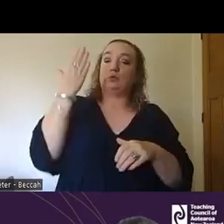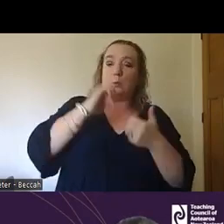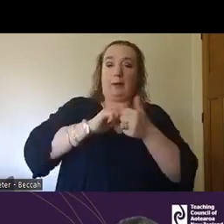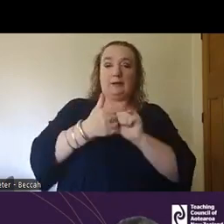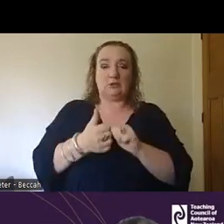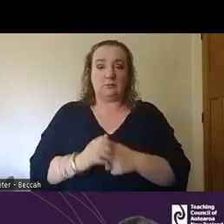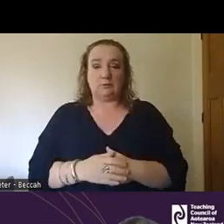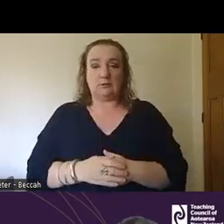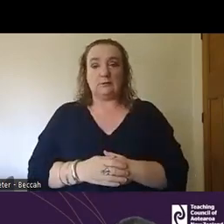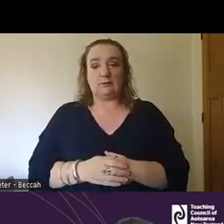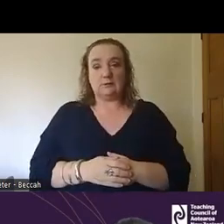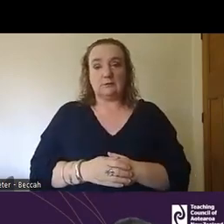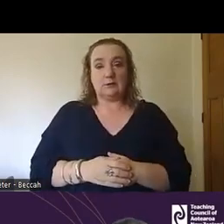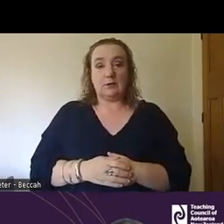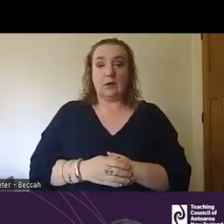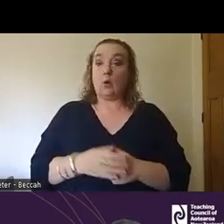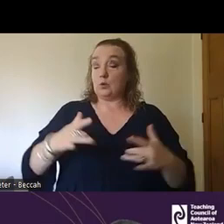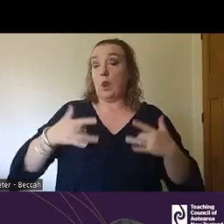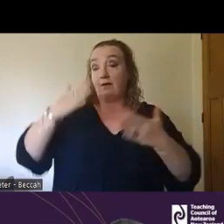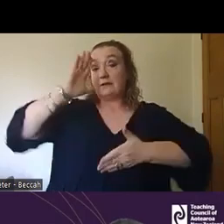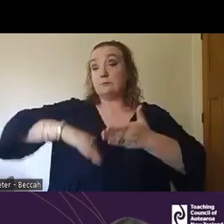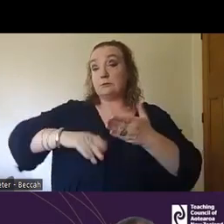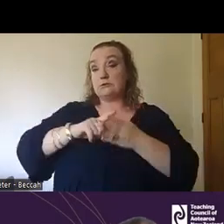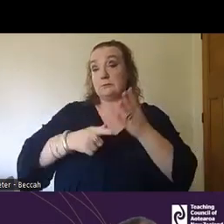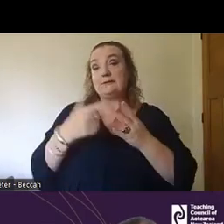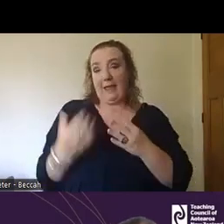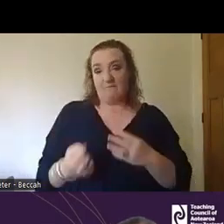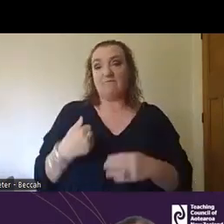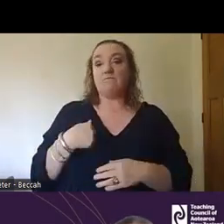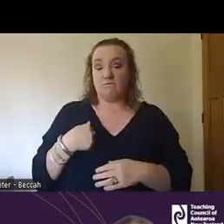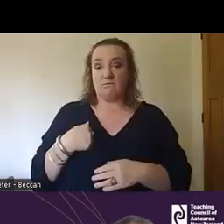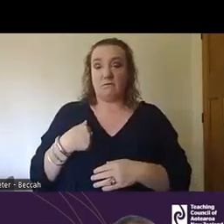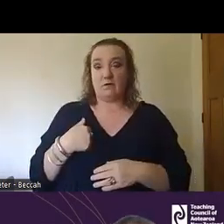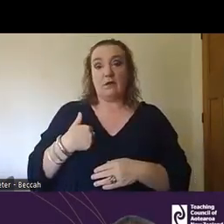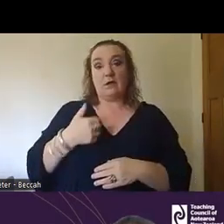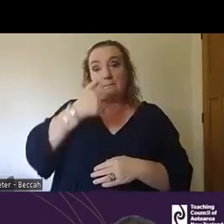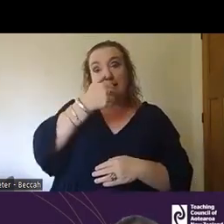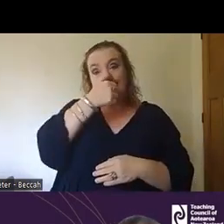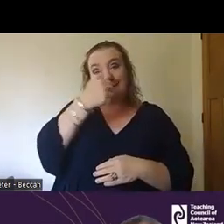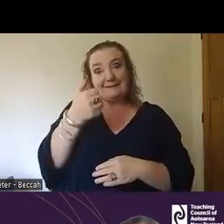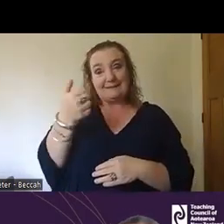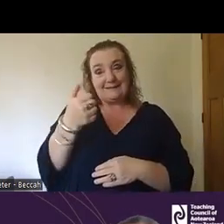I also have a lived experiences. I have a 16 year old daughter on the spectrum,